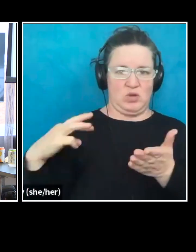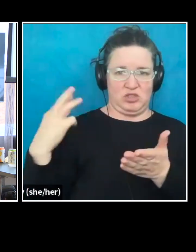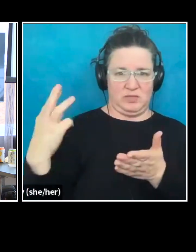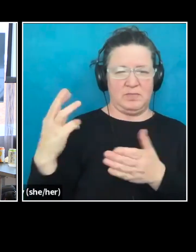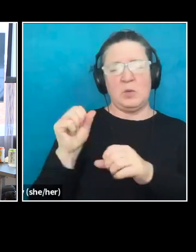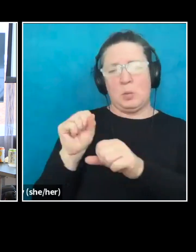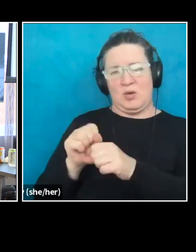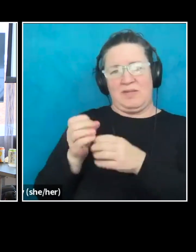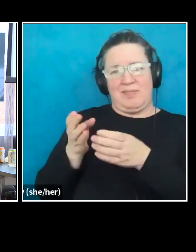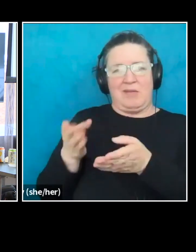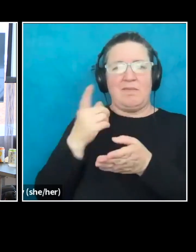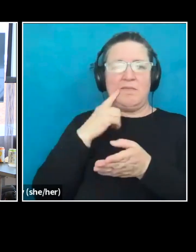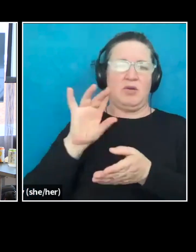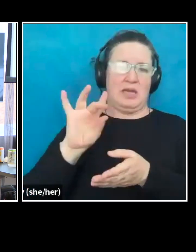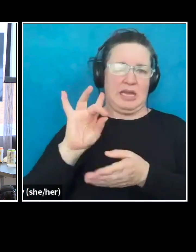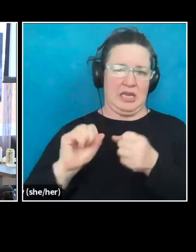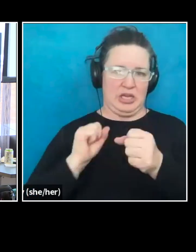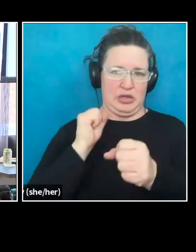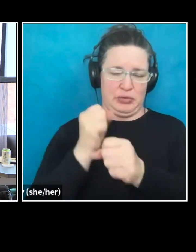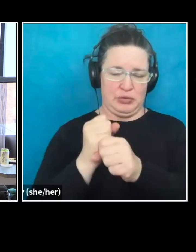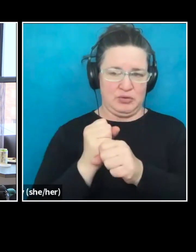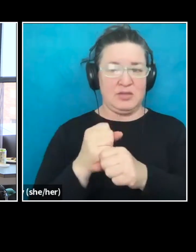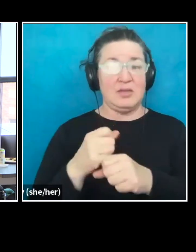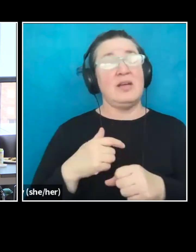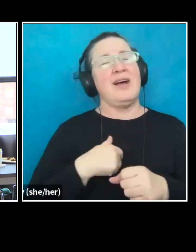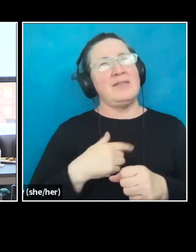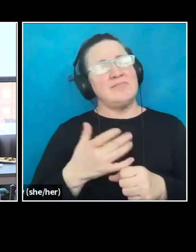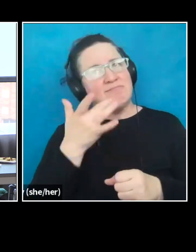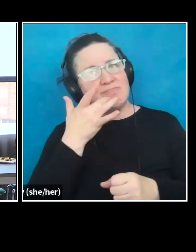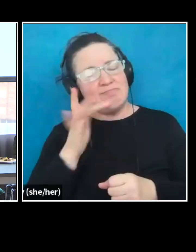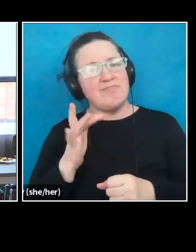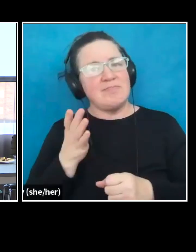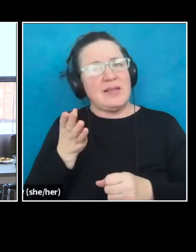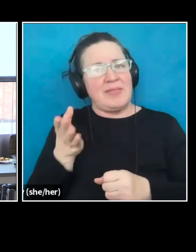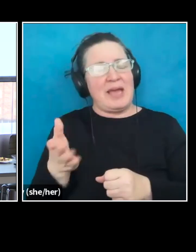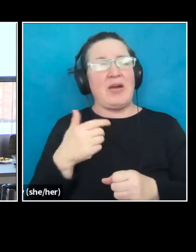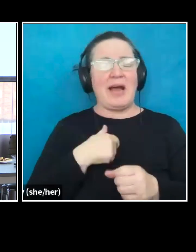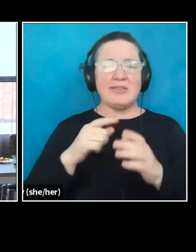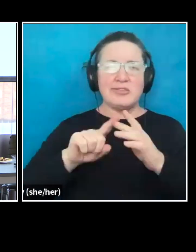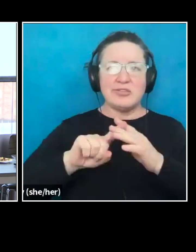Washington I had the freedom and support to start a storytelling project around the experience of